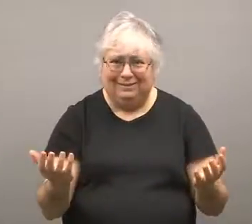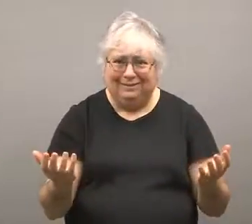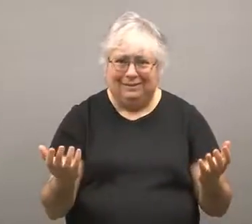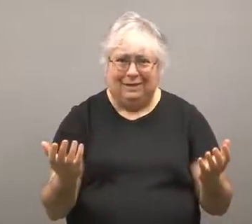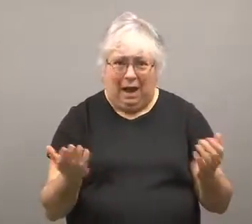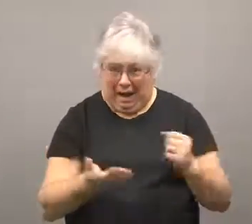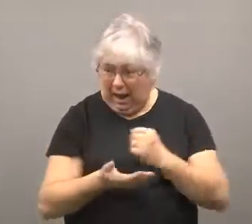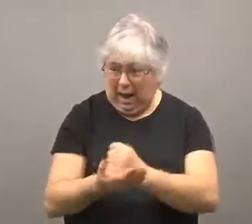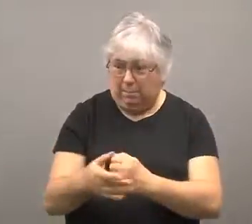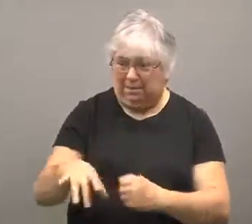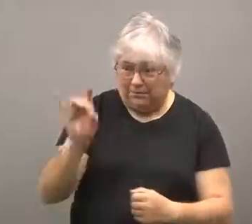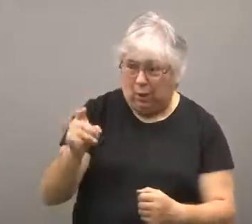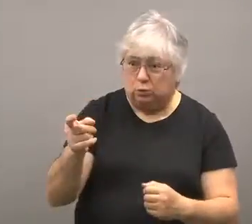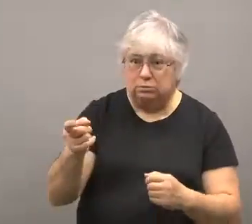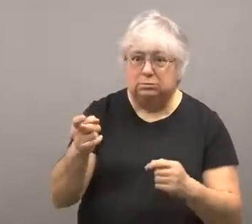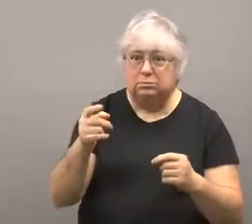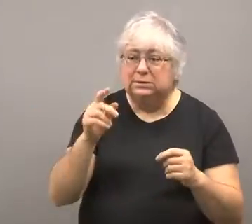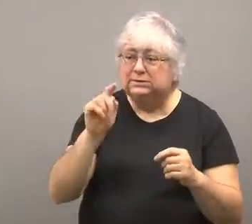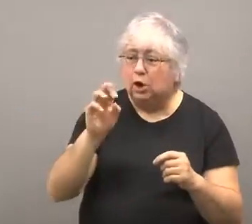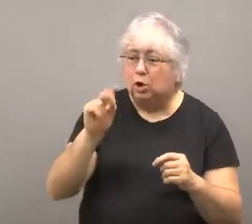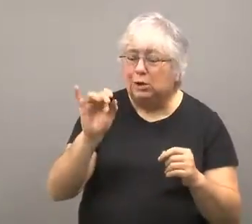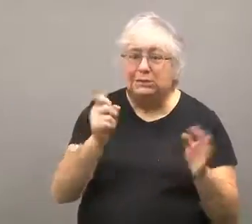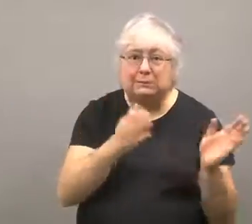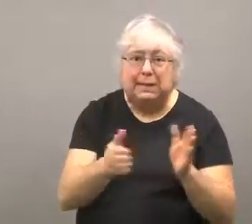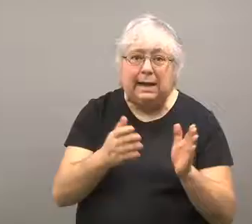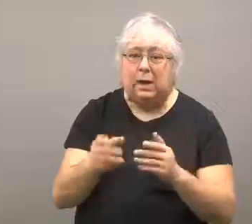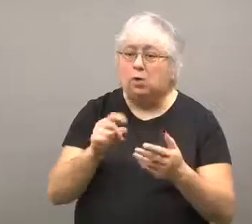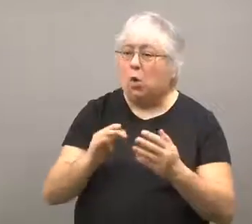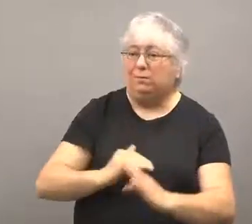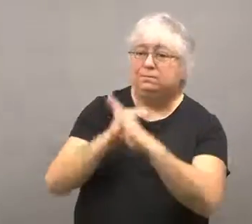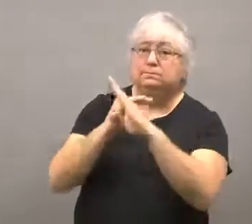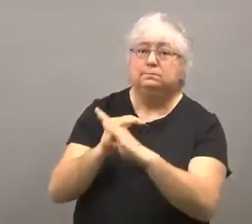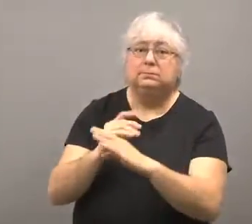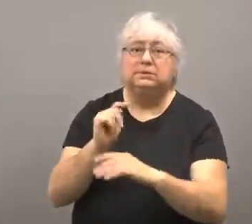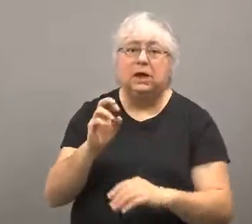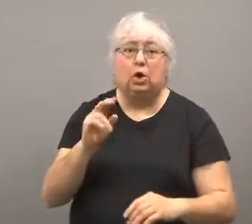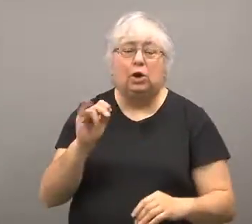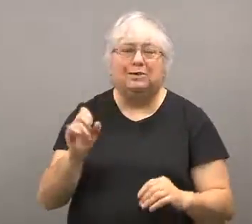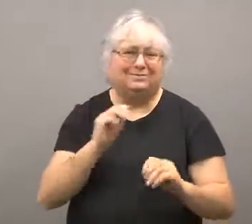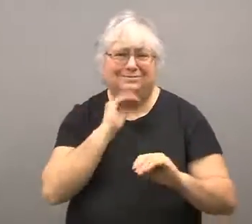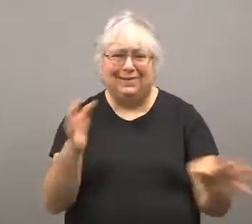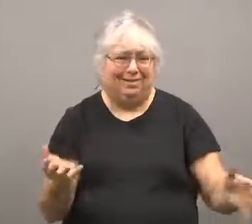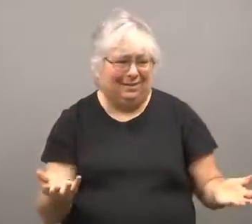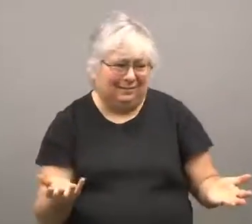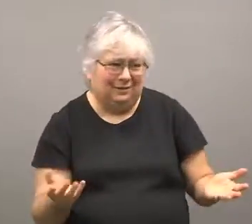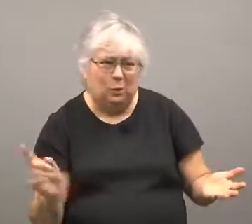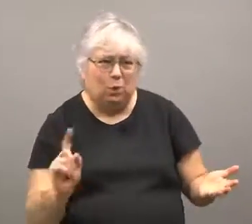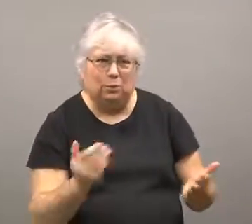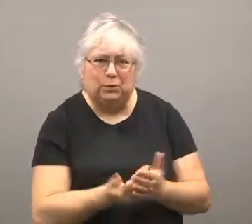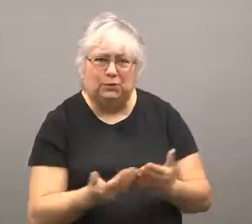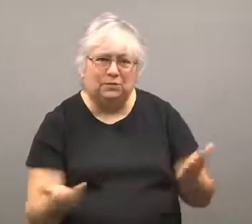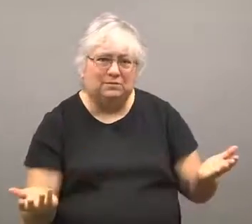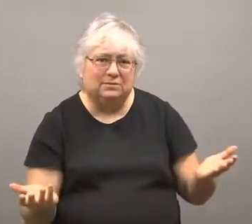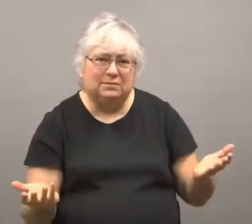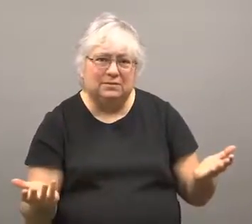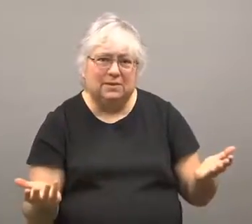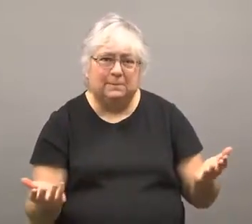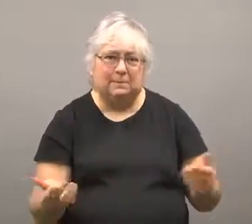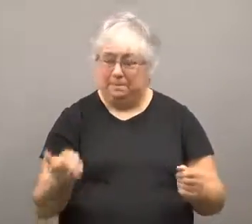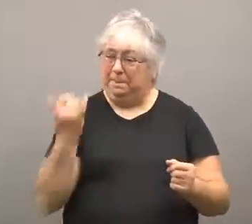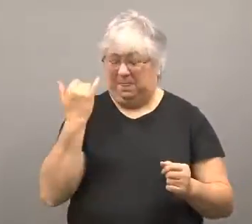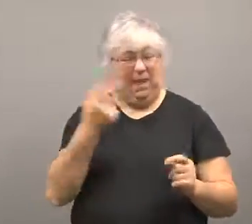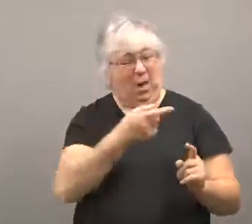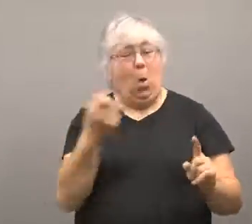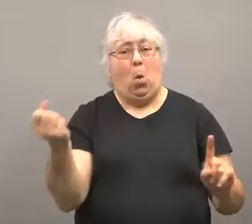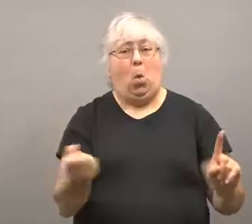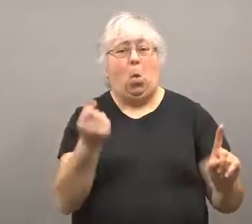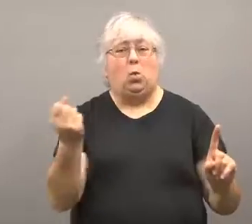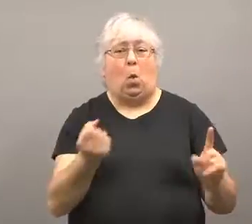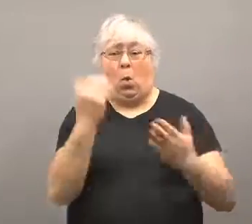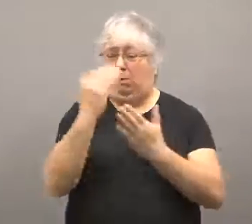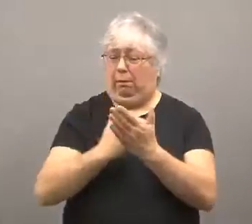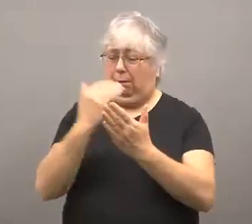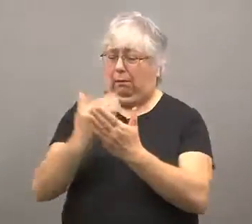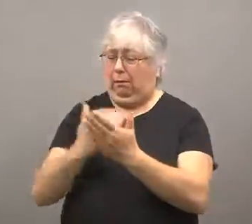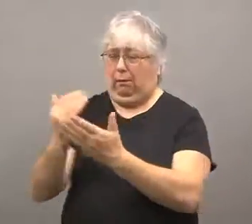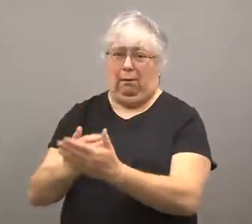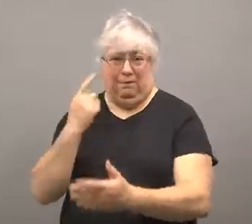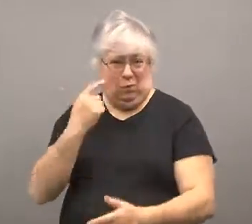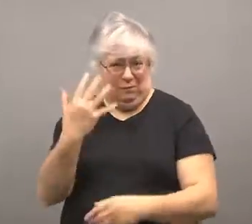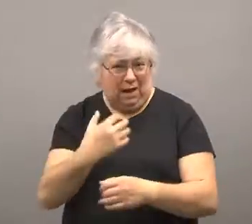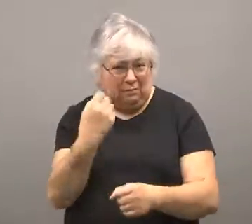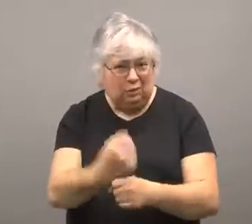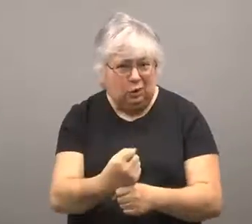The records didn't turn up any terrorist activity or prevent any terrorism.